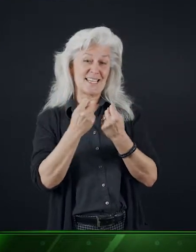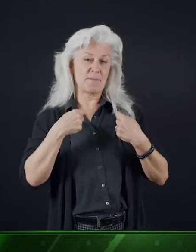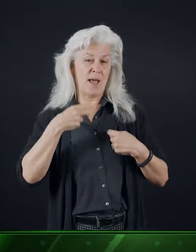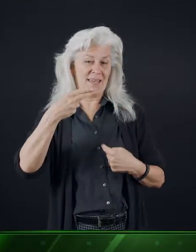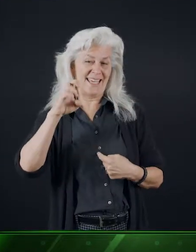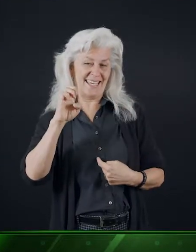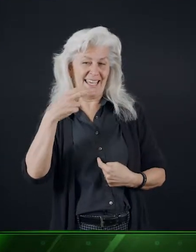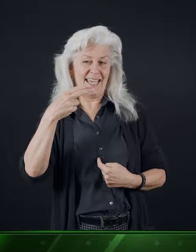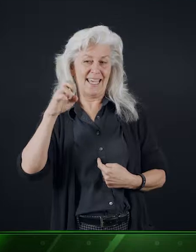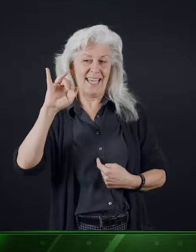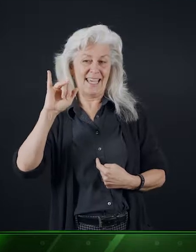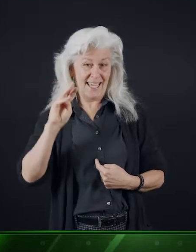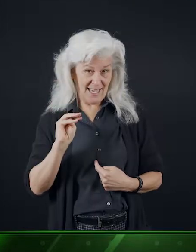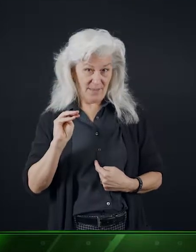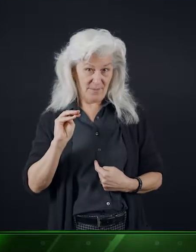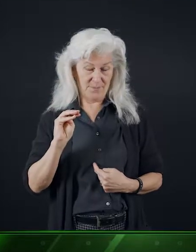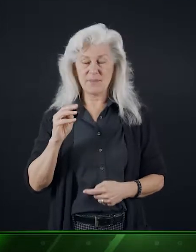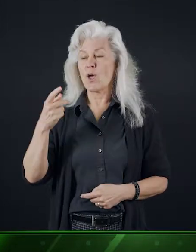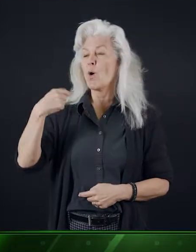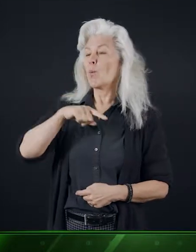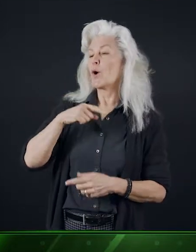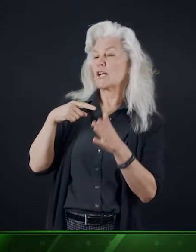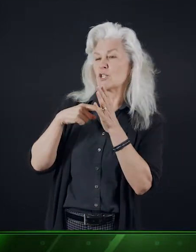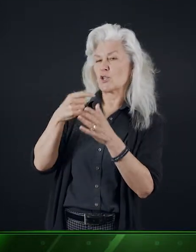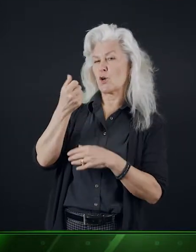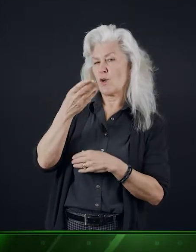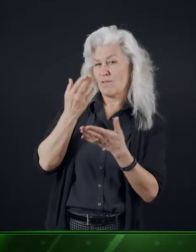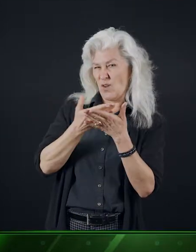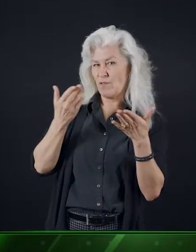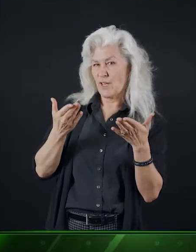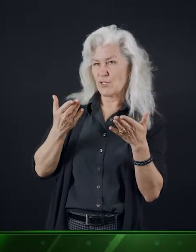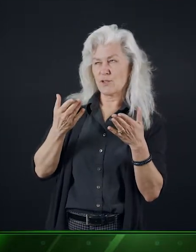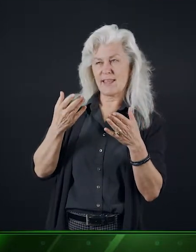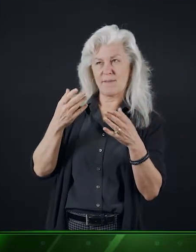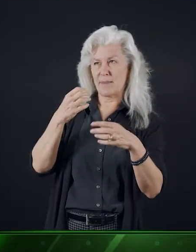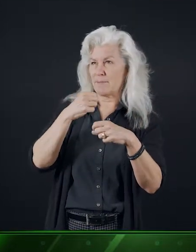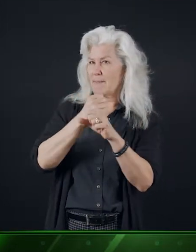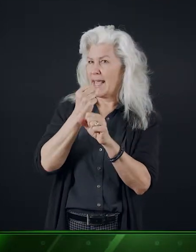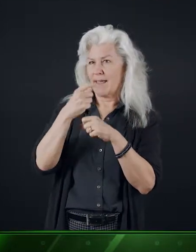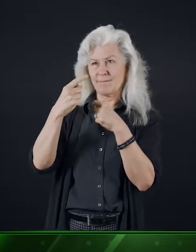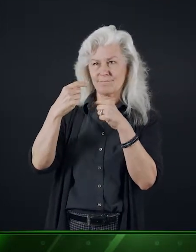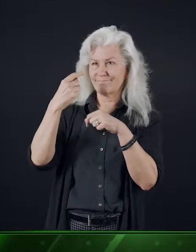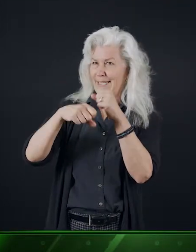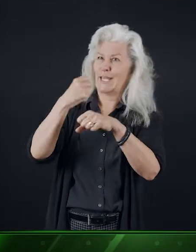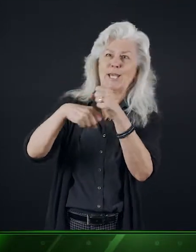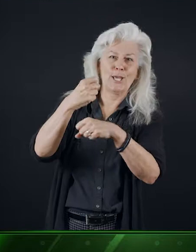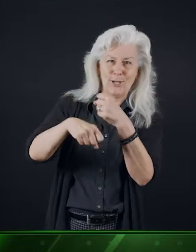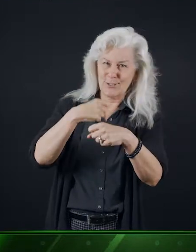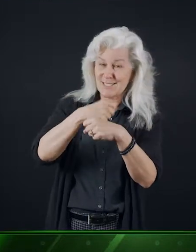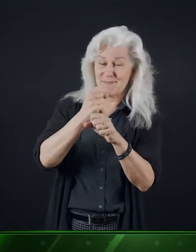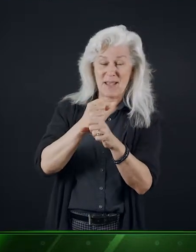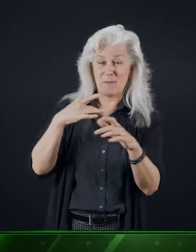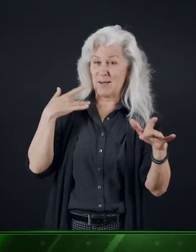So what we're about to show you is a couple of features that have been years in the making, and we're super excited to give you all a sneak peek.